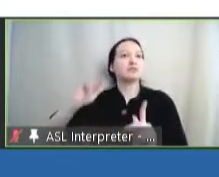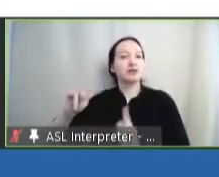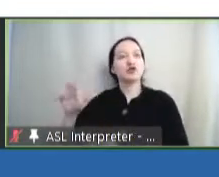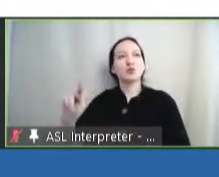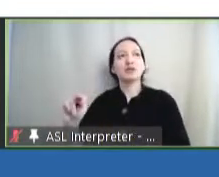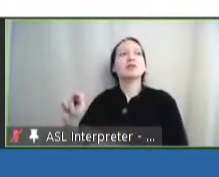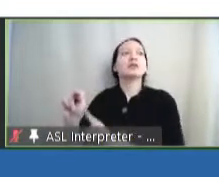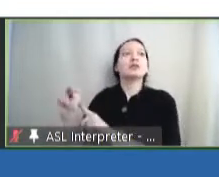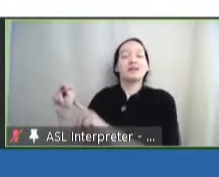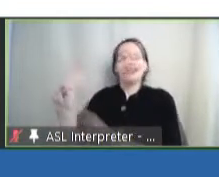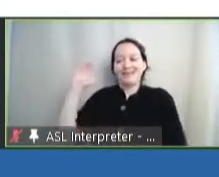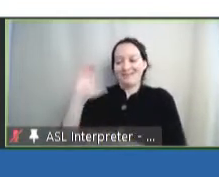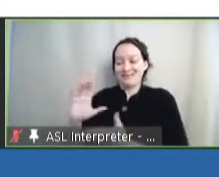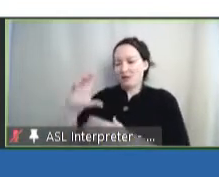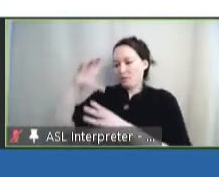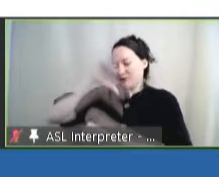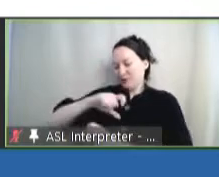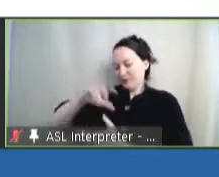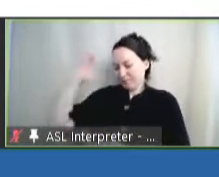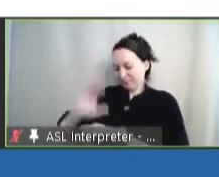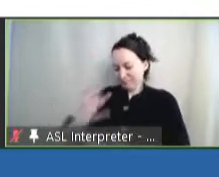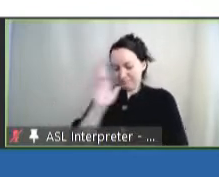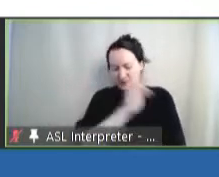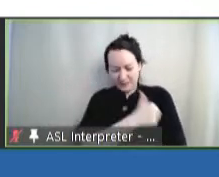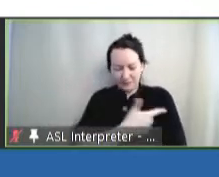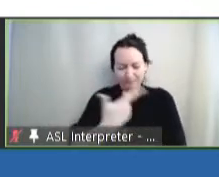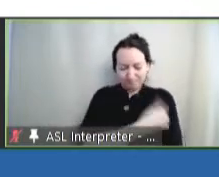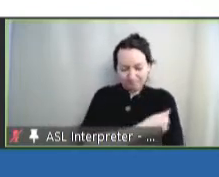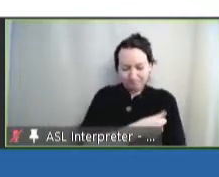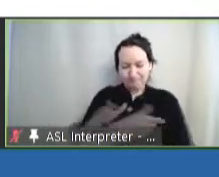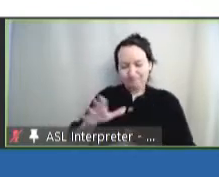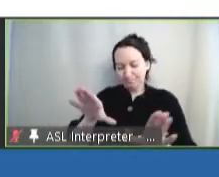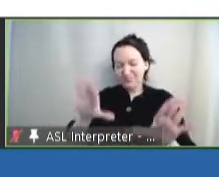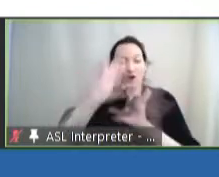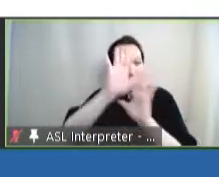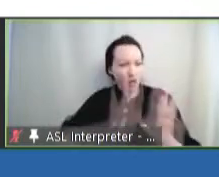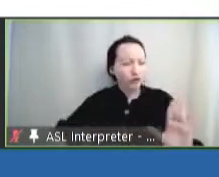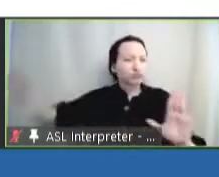reduction in those infections, hospitalizations, and deaths amongst all Medicare beneficiaries